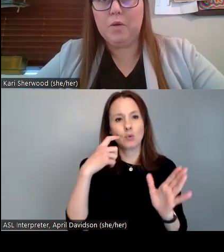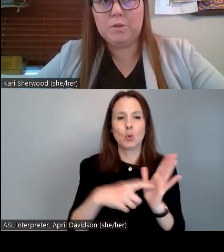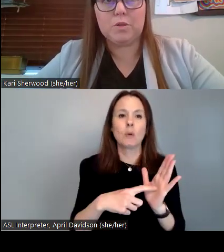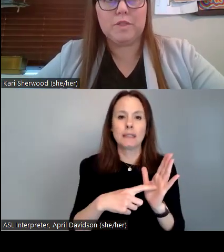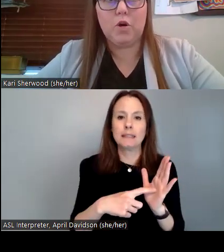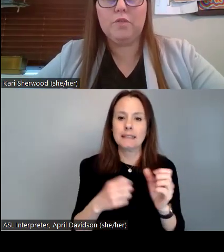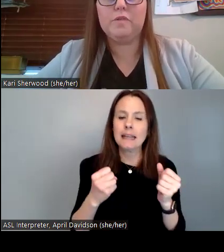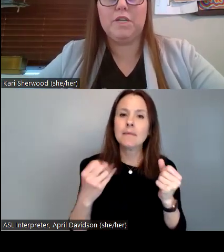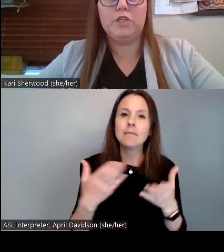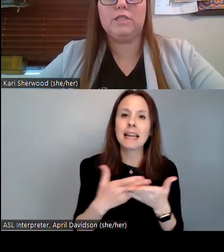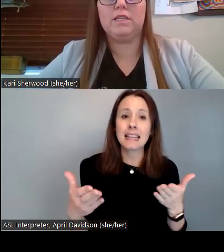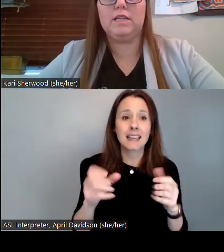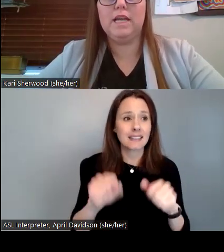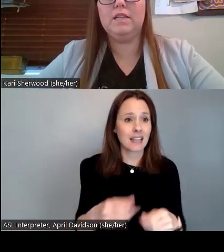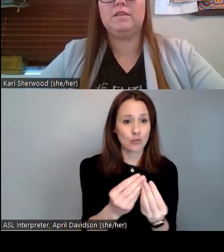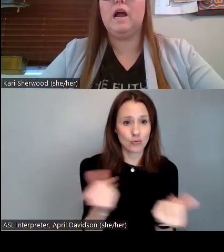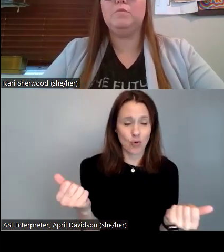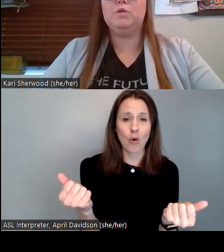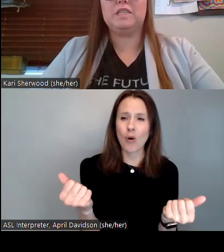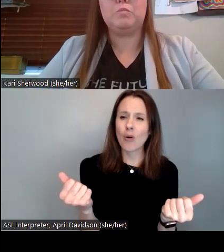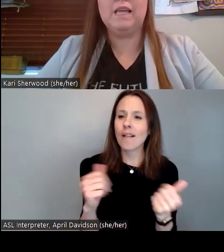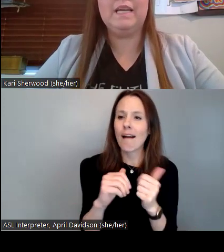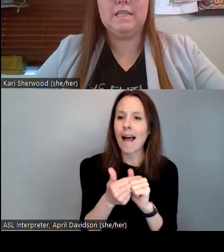helped or solved by just taking the time to explain to